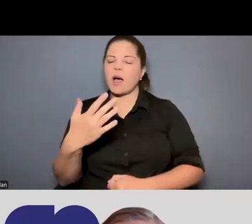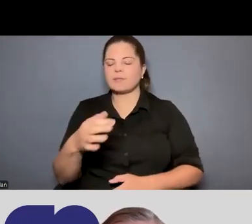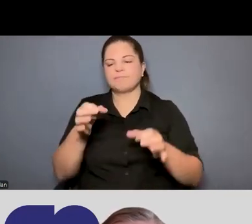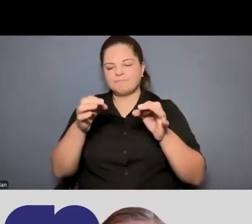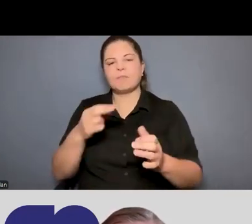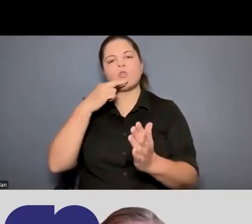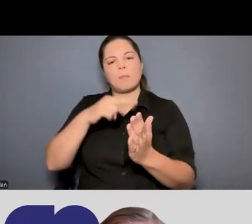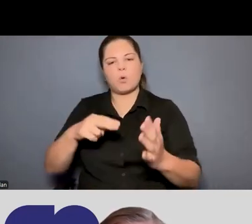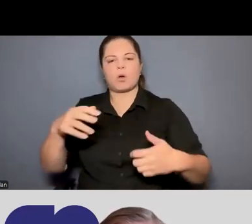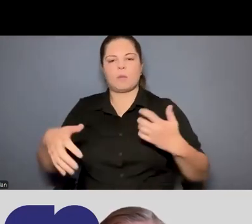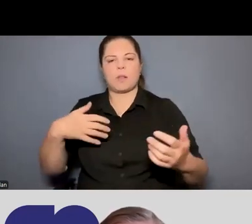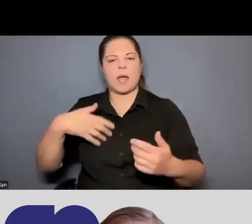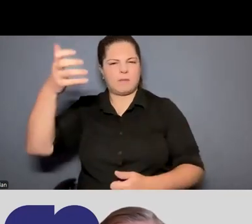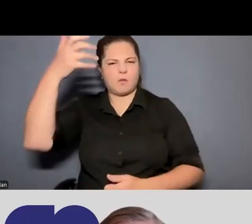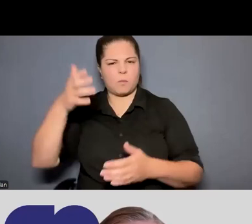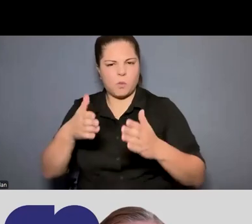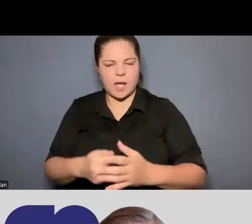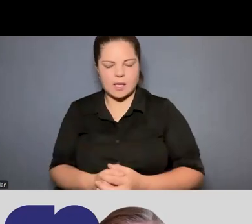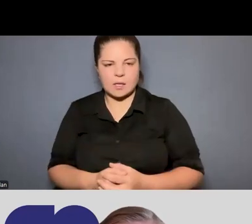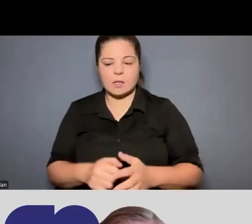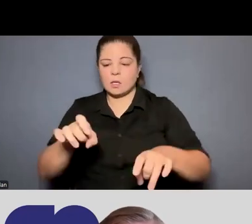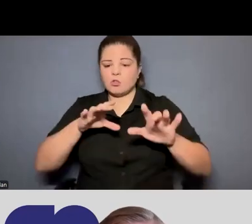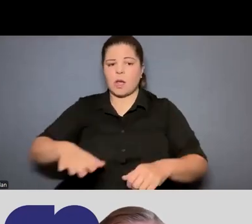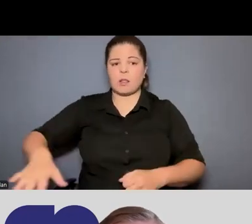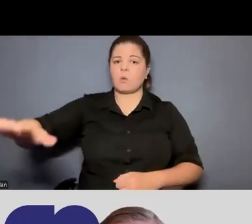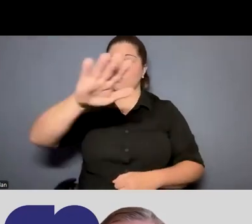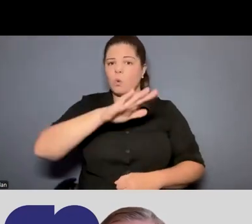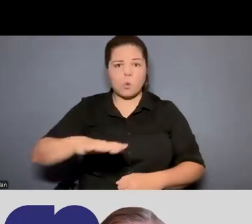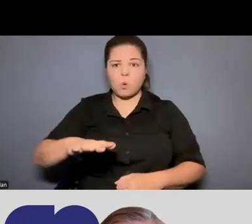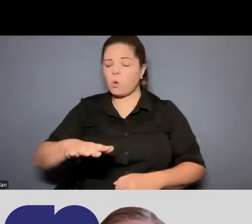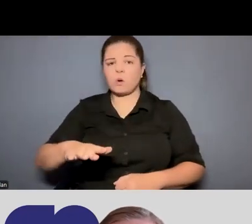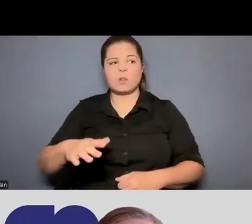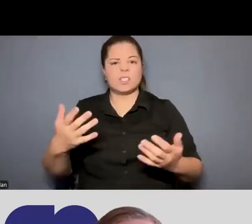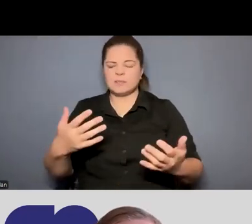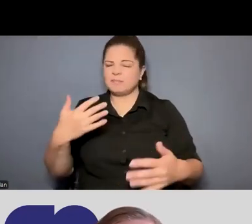Australians across the country are suffering the financial, social, emotional, physical